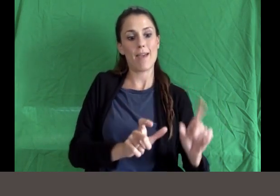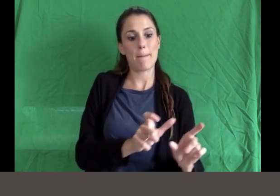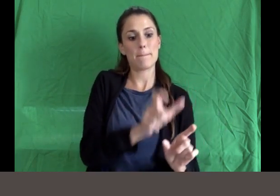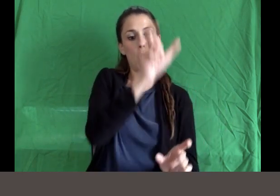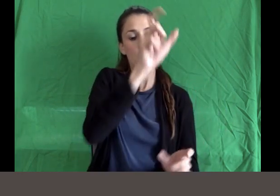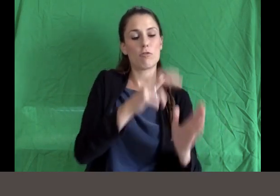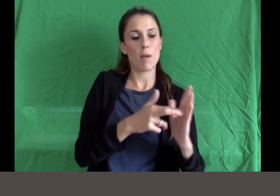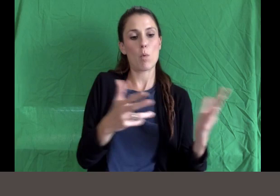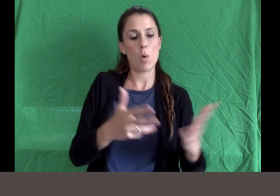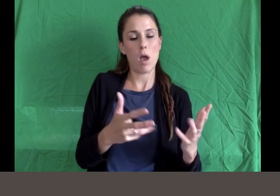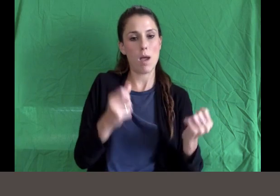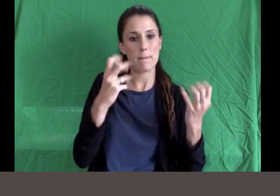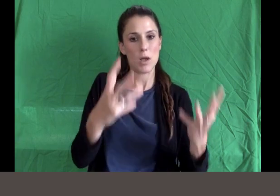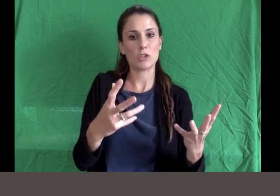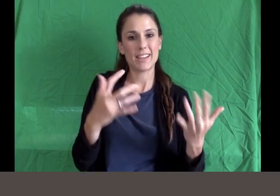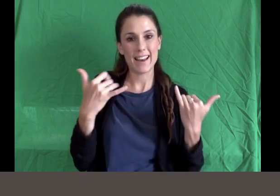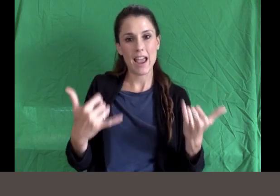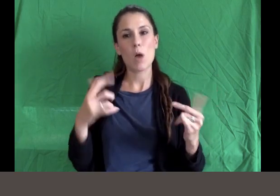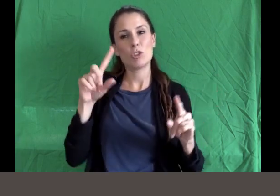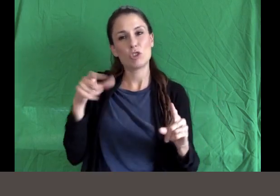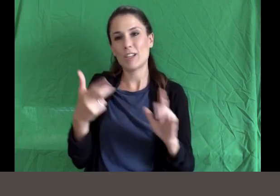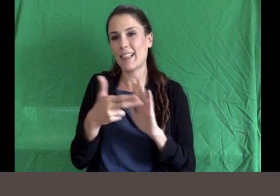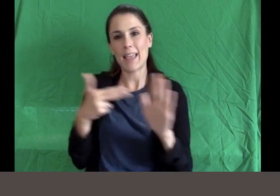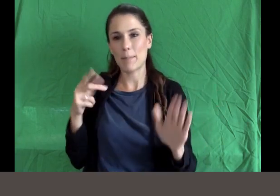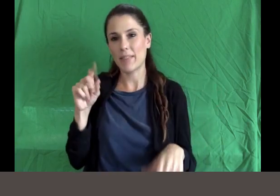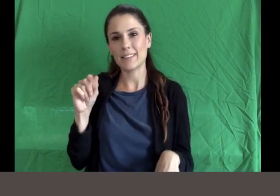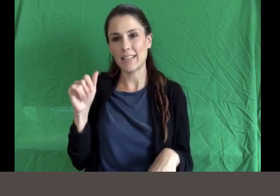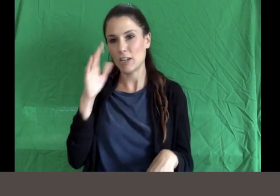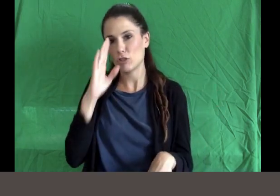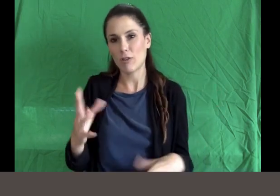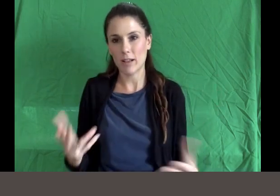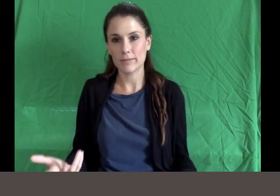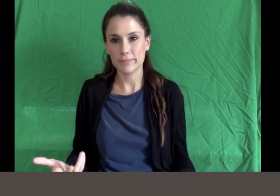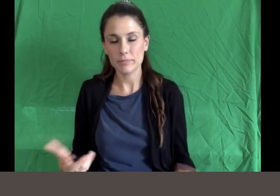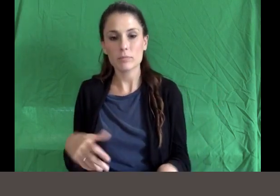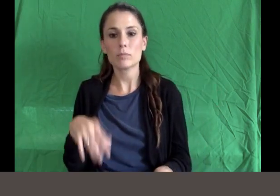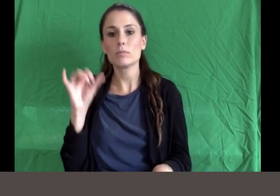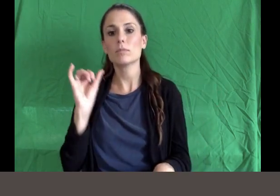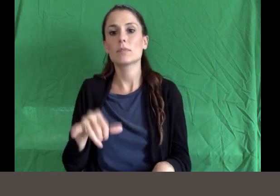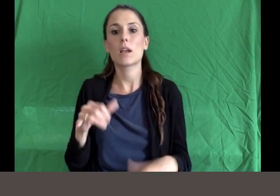the right with the text in a dark color or a contrasting color to the background or do i